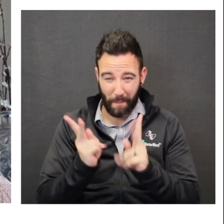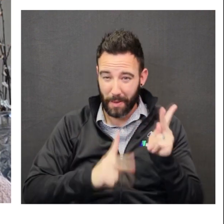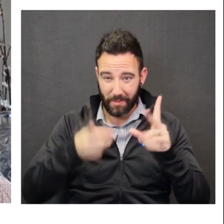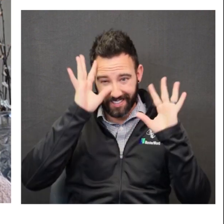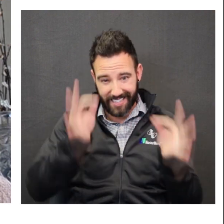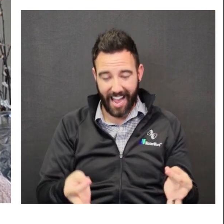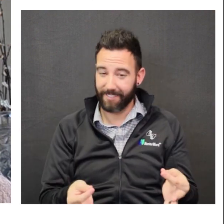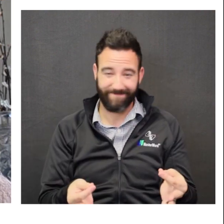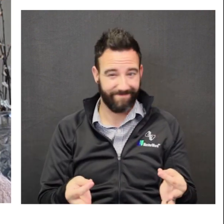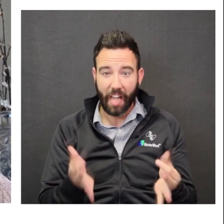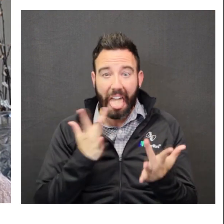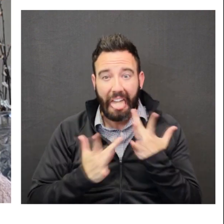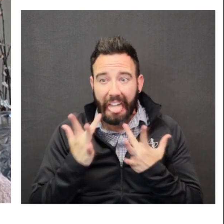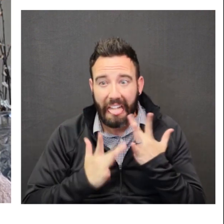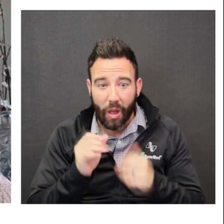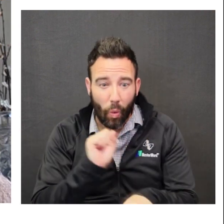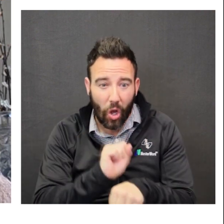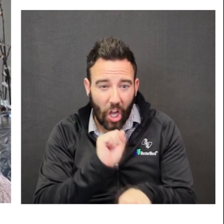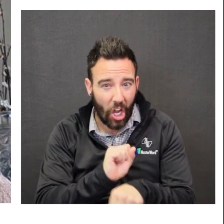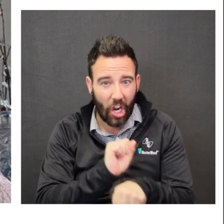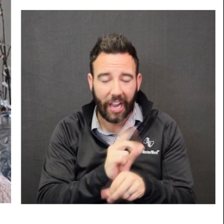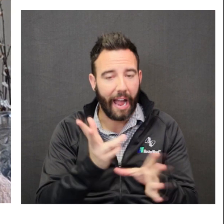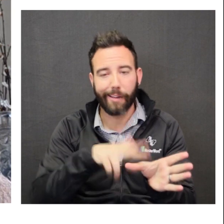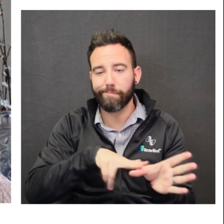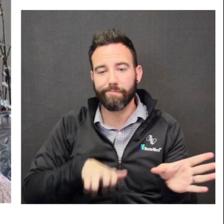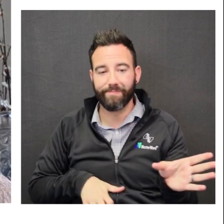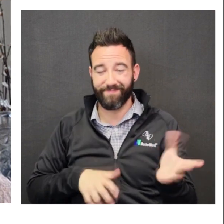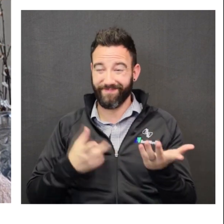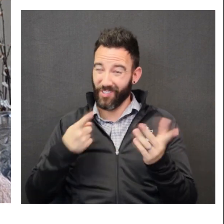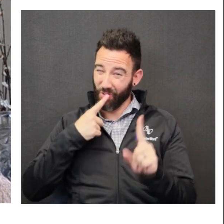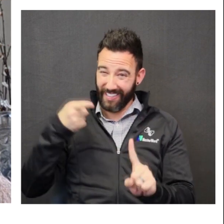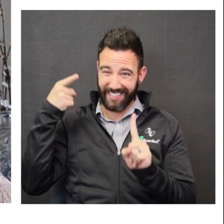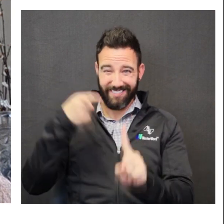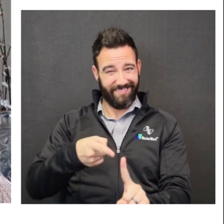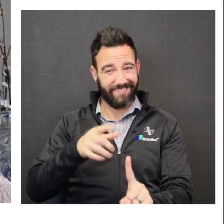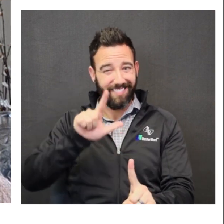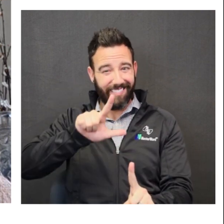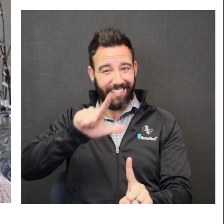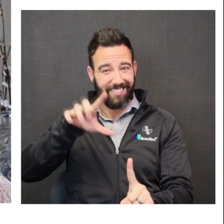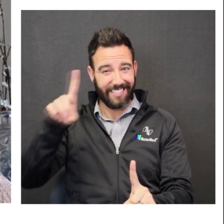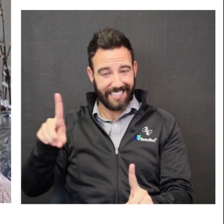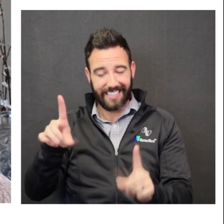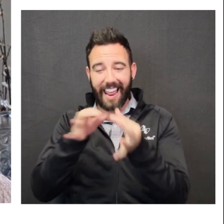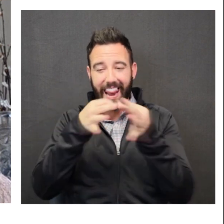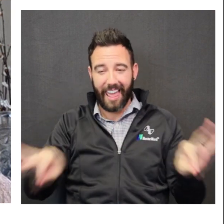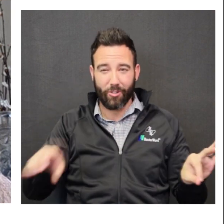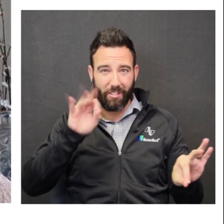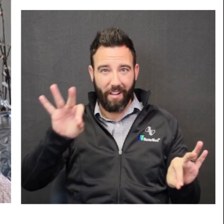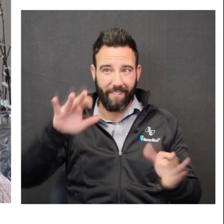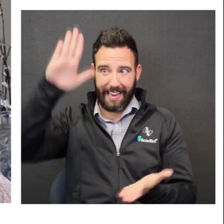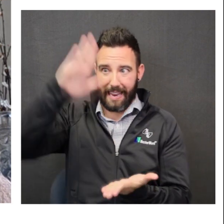hear that we lose people especially people of languages of lesser diffusion and indigenous languages, you know, it's like if they can't make